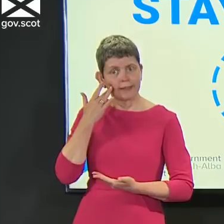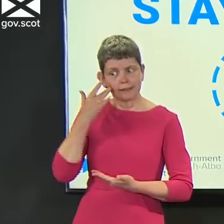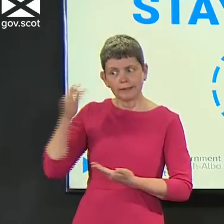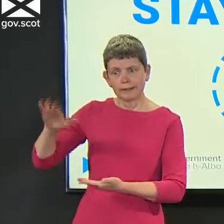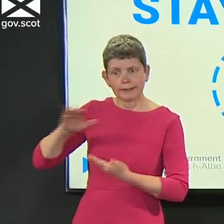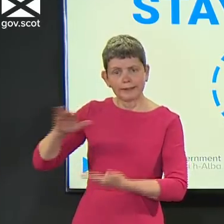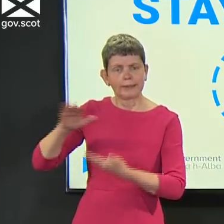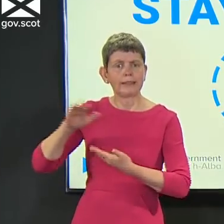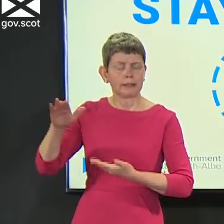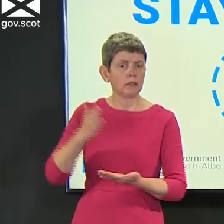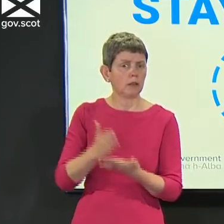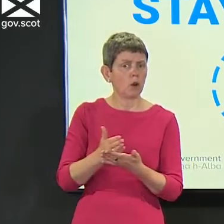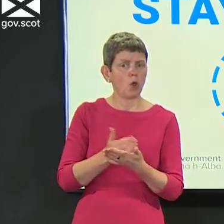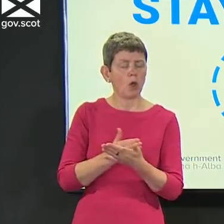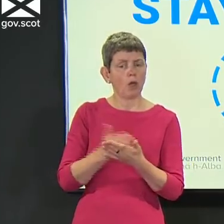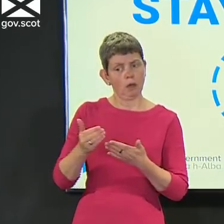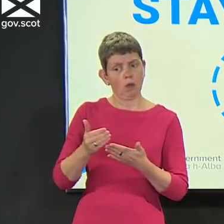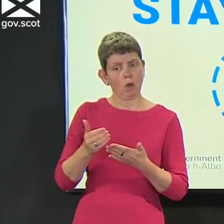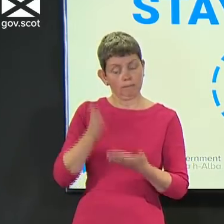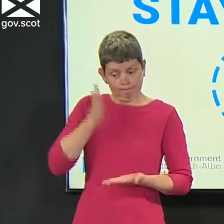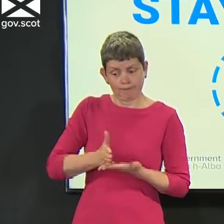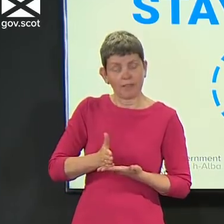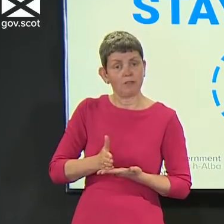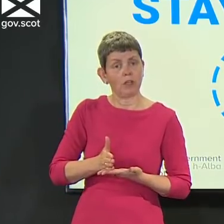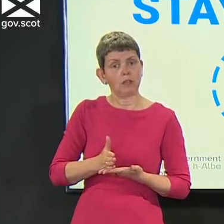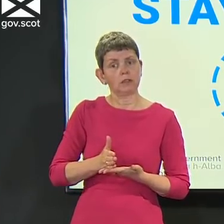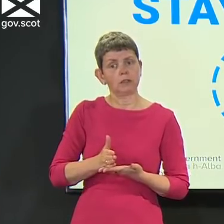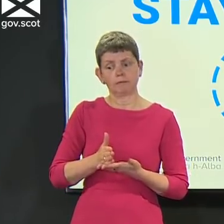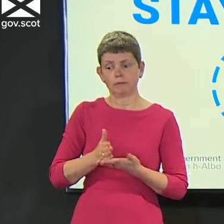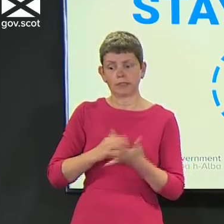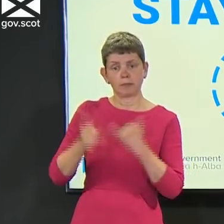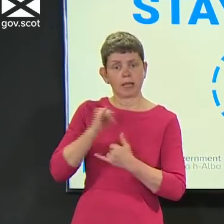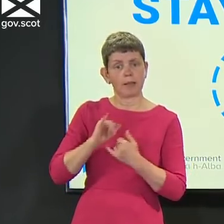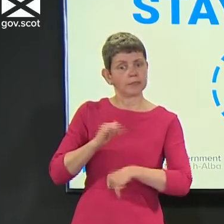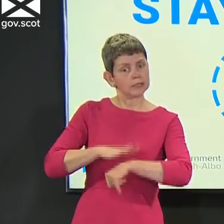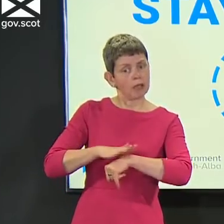quite materialize on that you know particular time scale so we have to keep all of this under